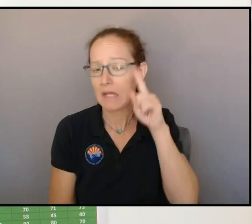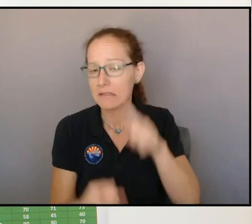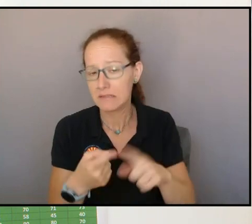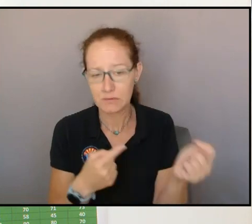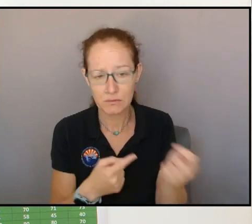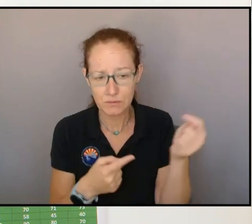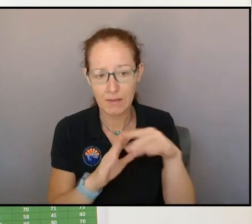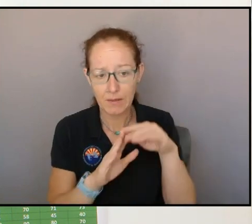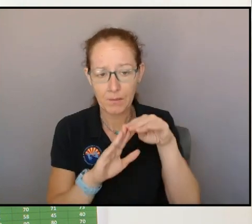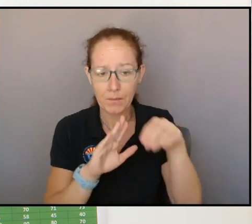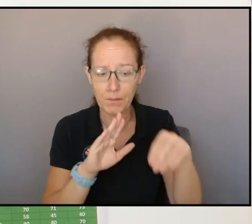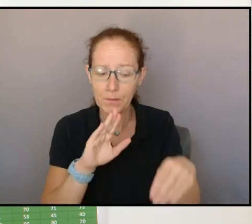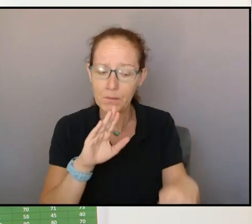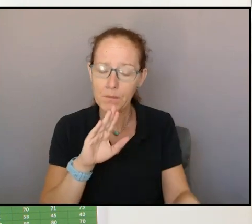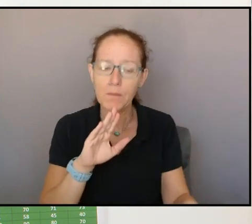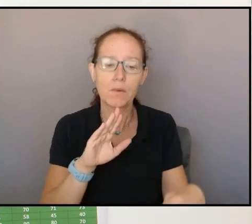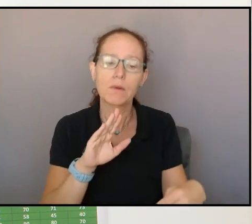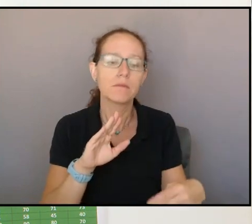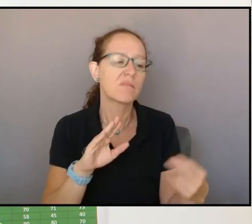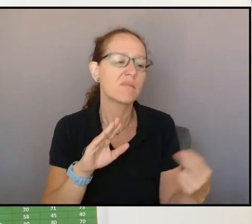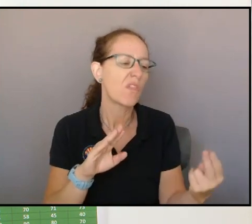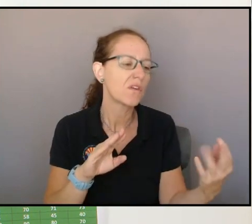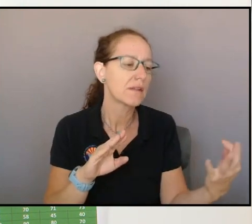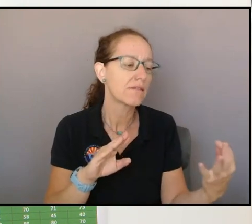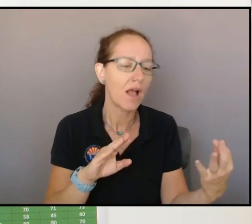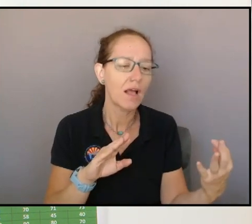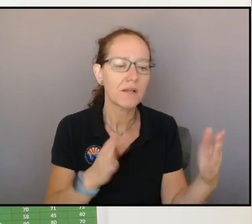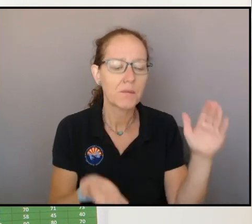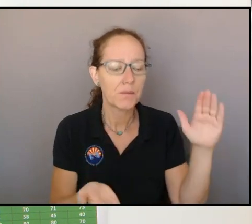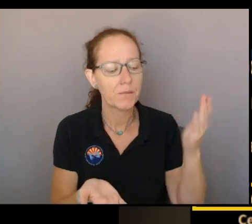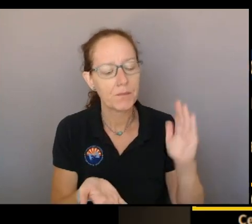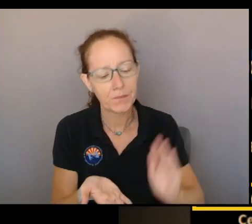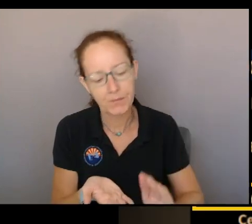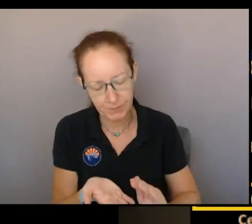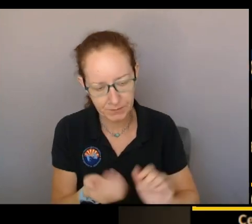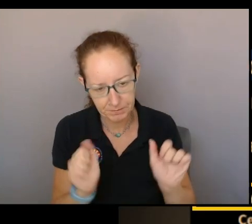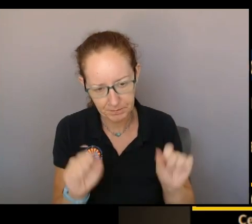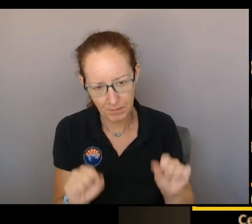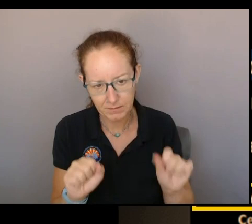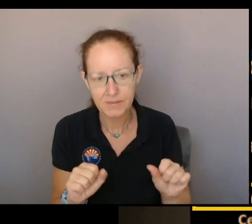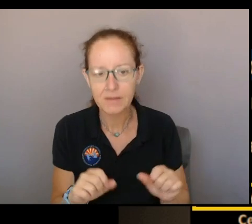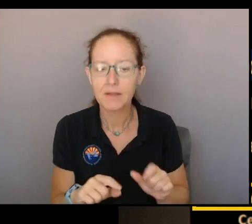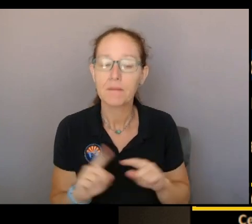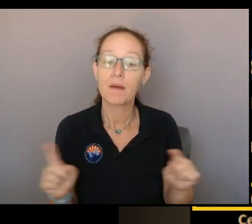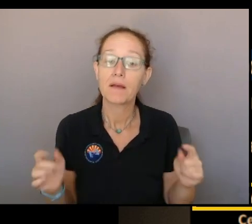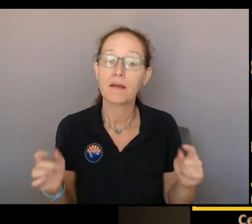Towards the end of the week, chances will really start to go down. But it's these next 3 days. Today, Sunday, and